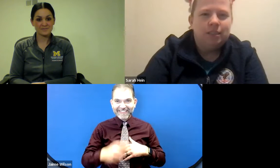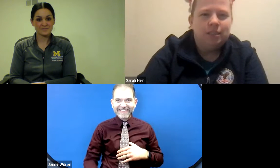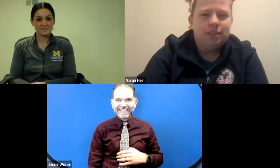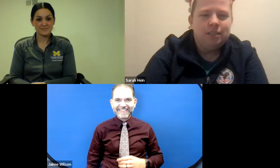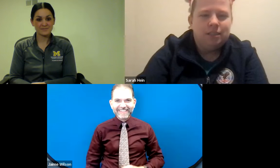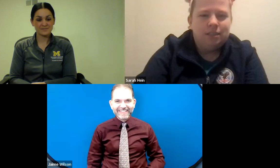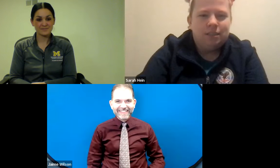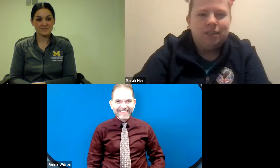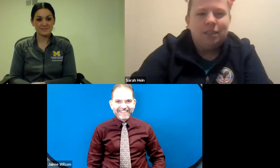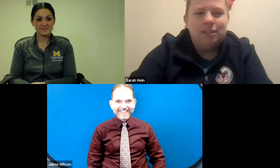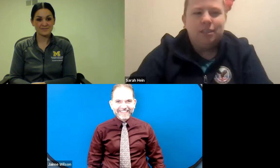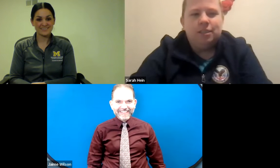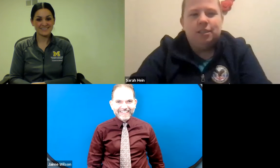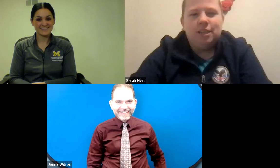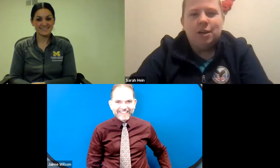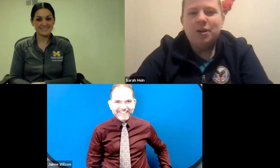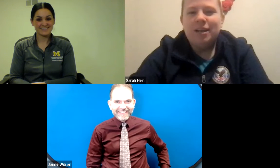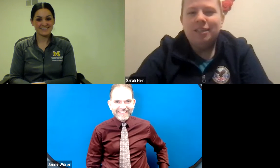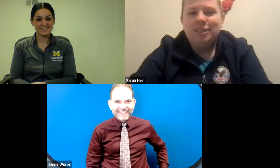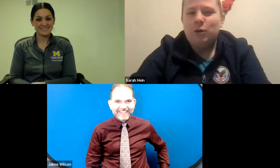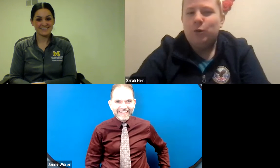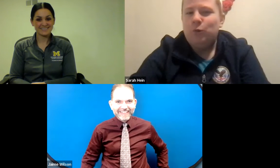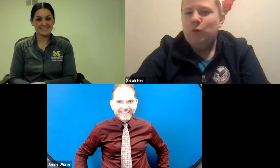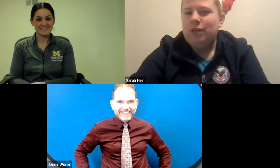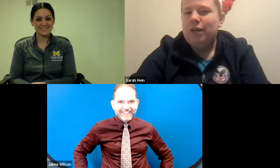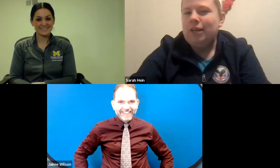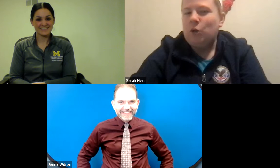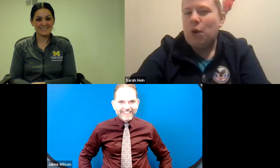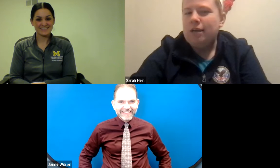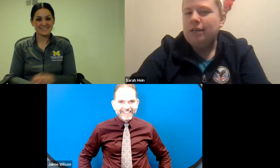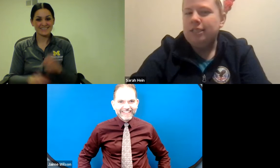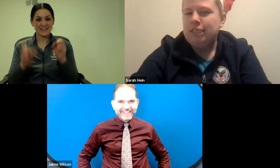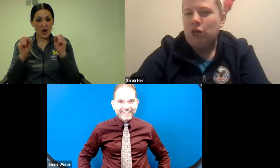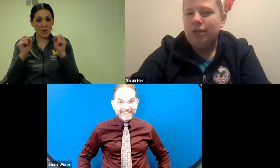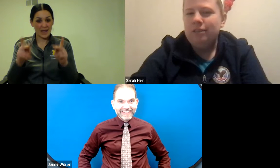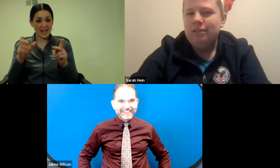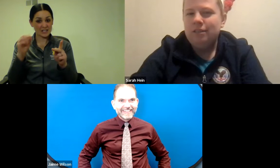Do a good day. Sarah Hein: Okay. So, President, go ahead and get started.